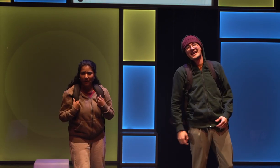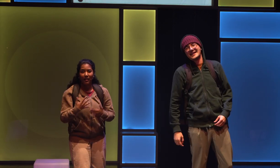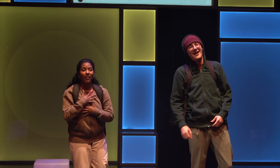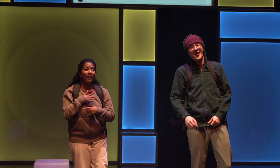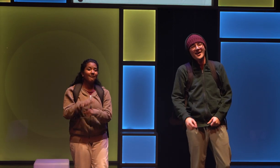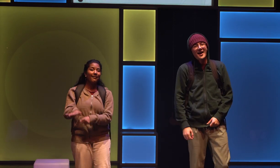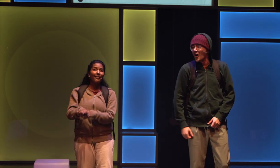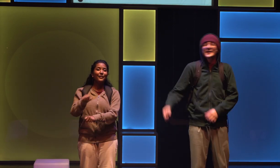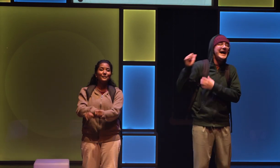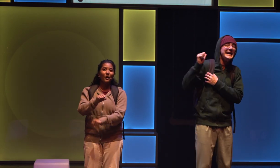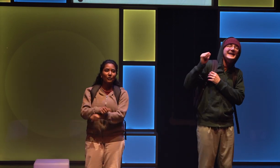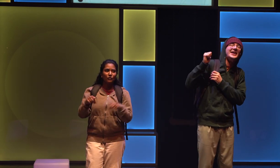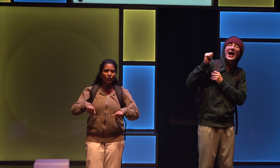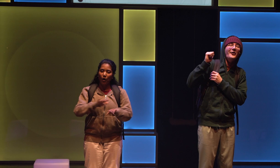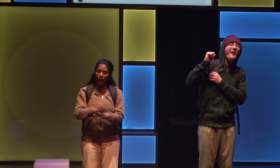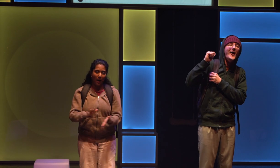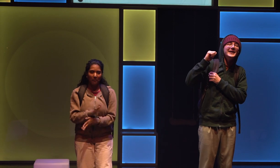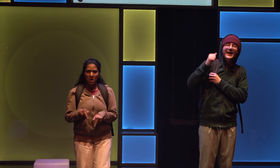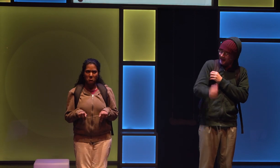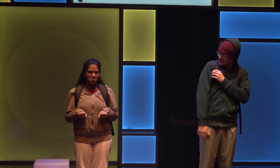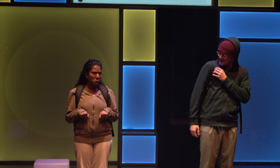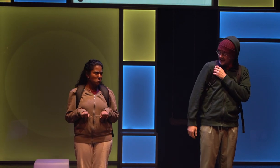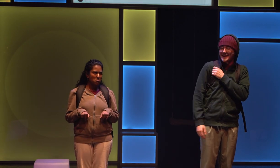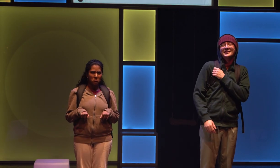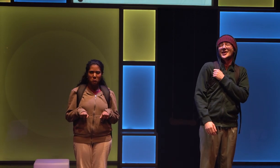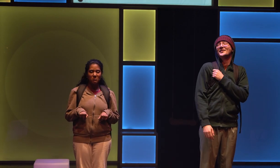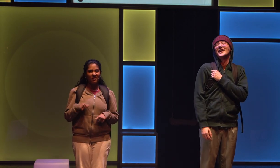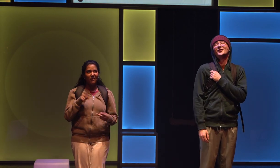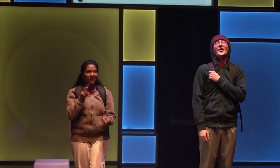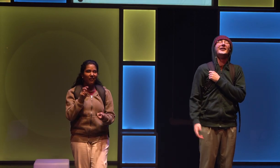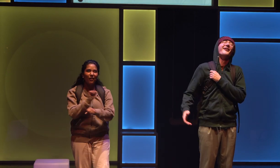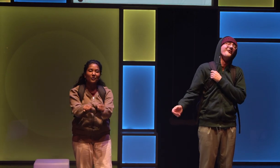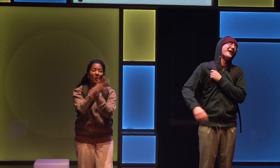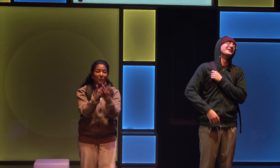cracking that one. Our Gary lets out a little whine. He's heard that joke well